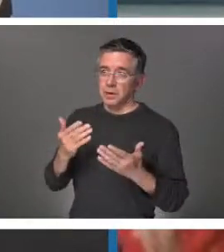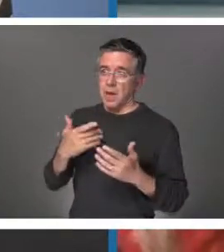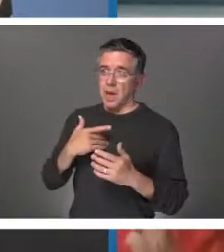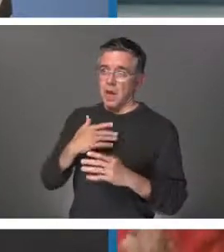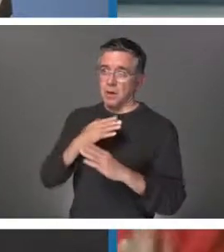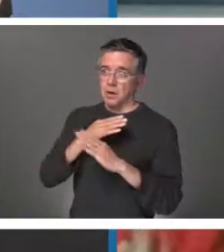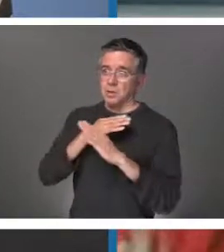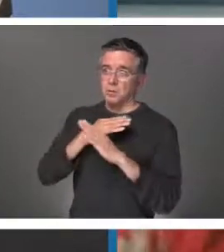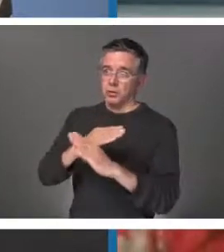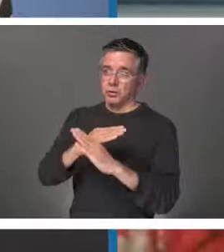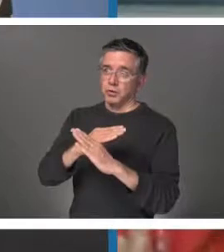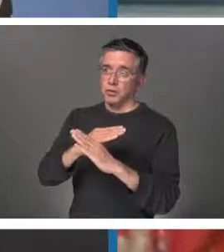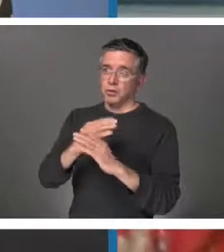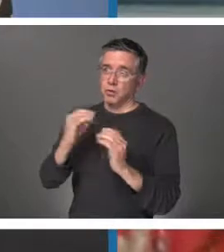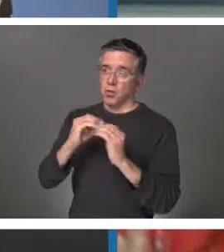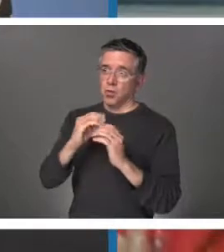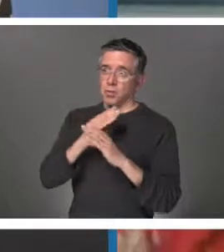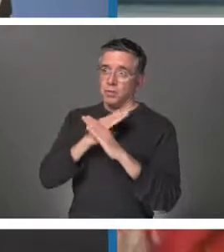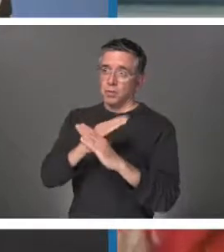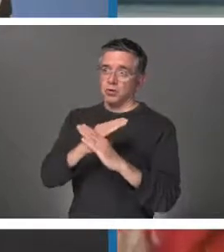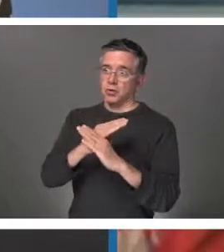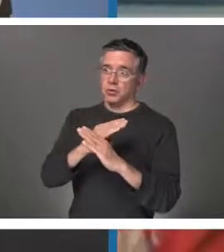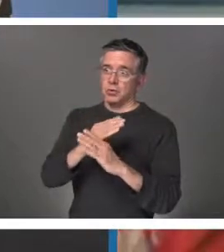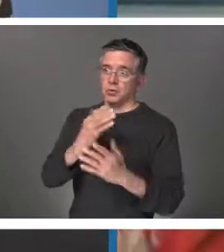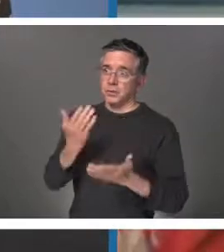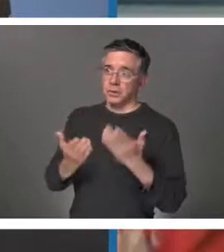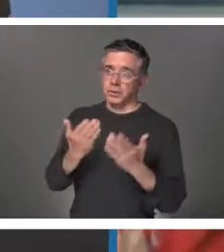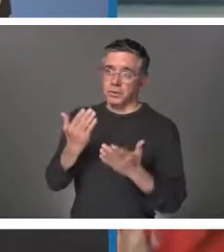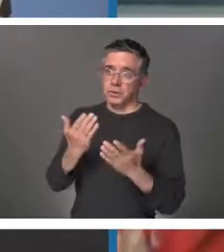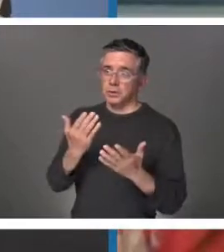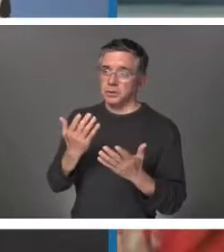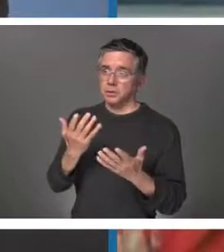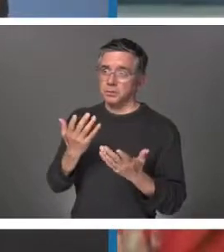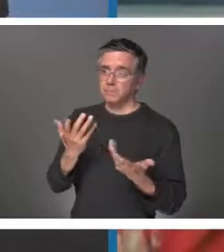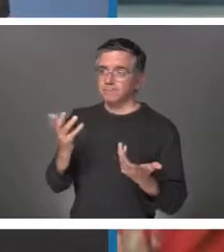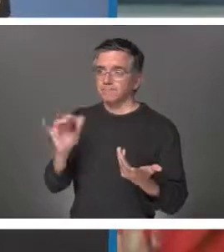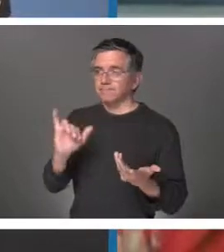So, you know, either there are